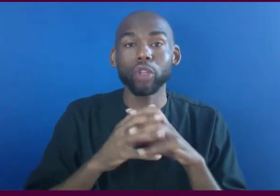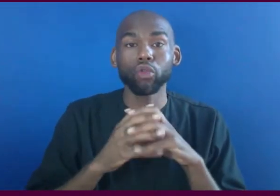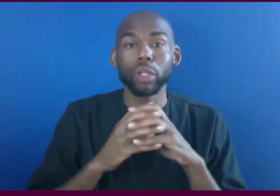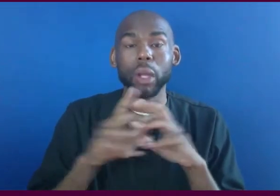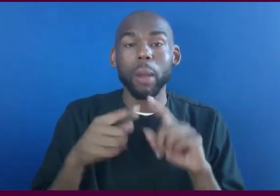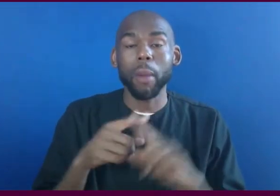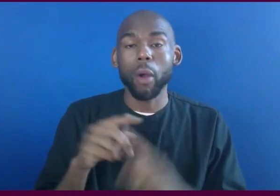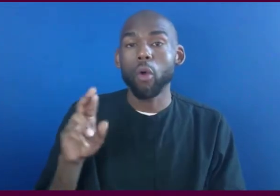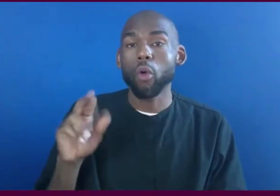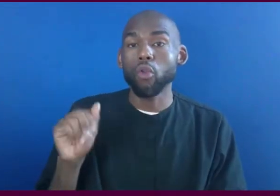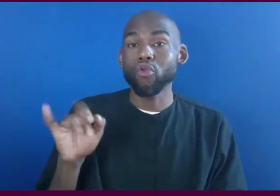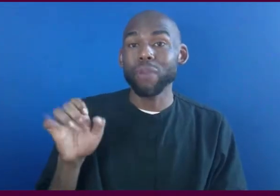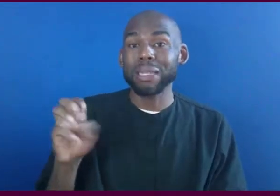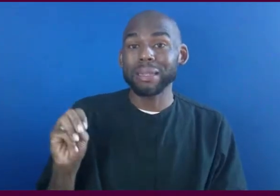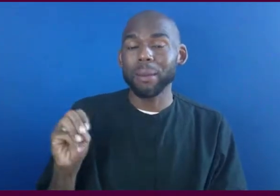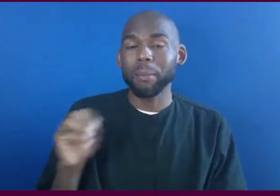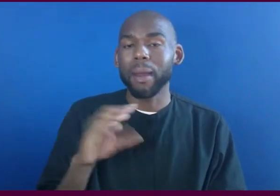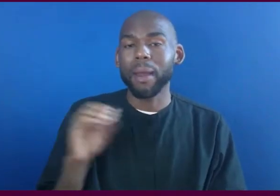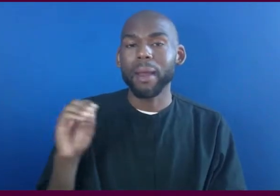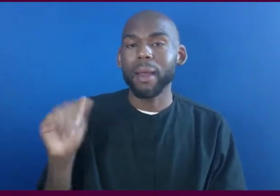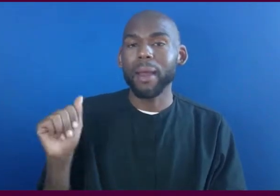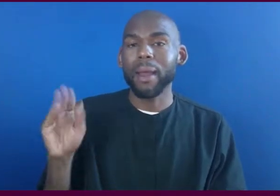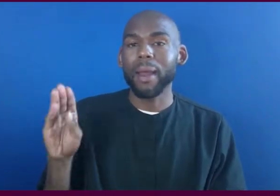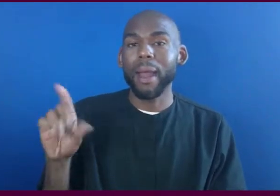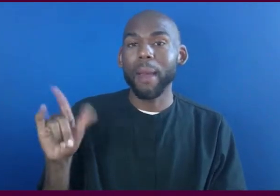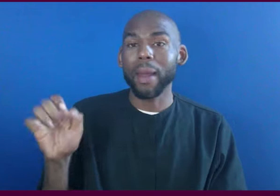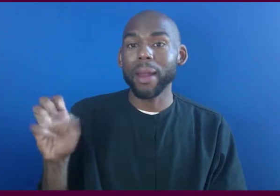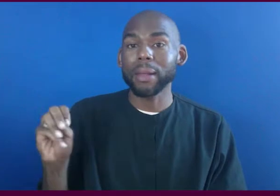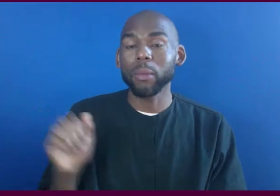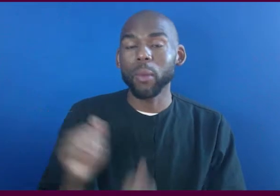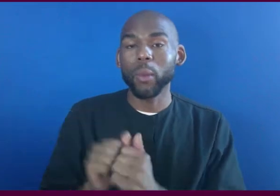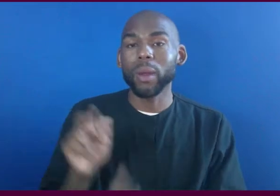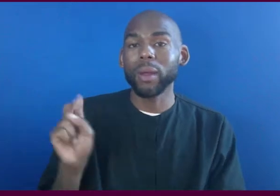between racism and ableism with the wonderful Nikki Brown-Booker.